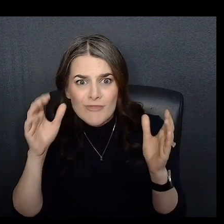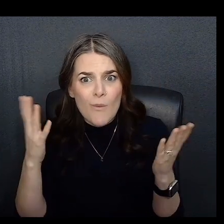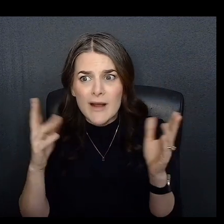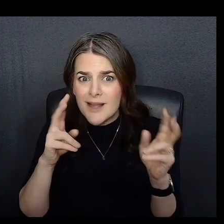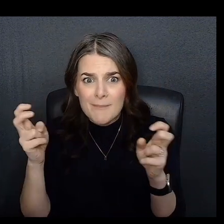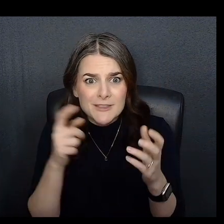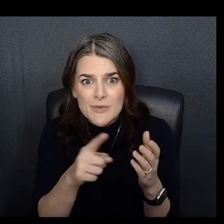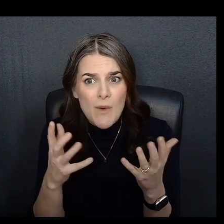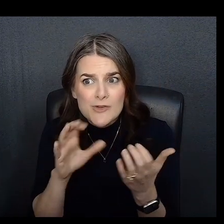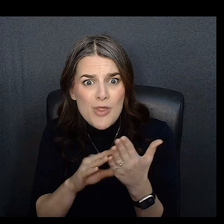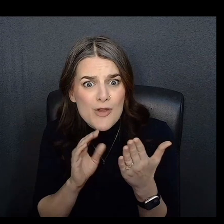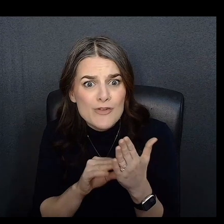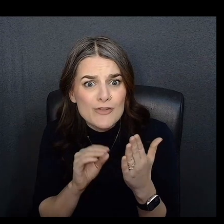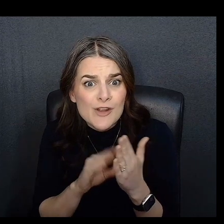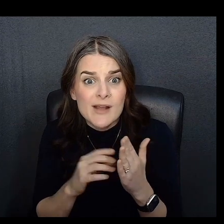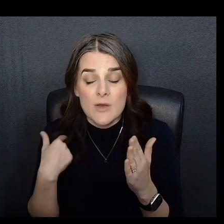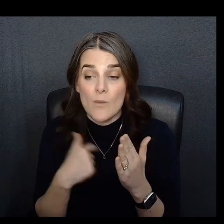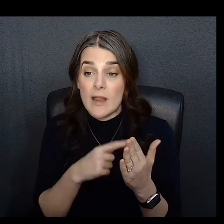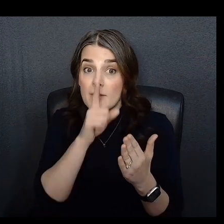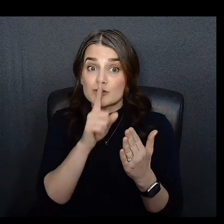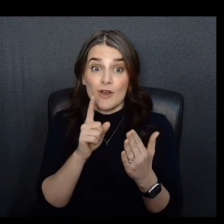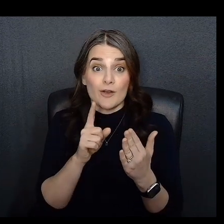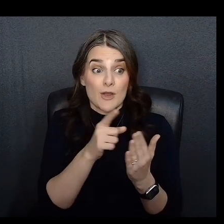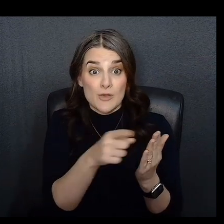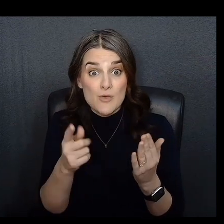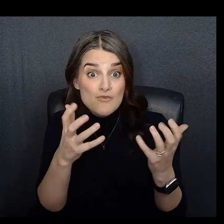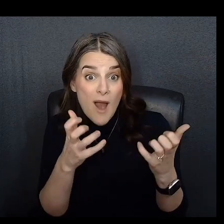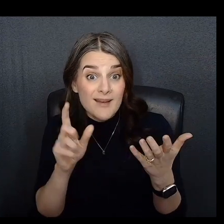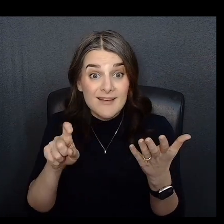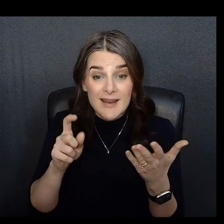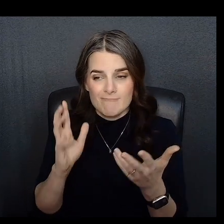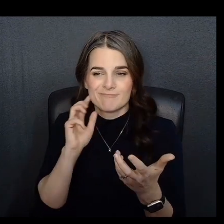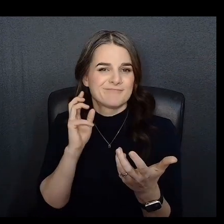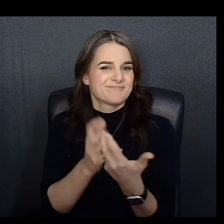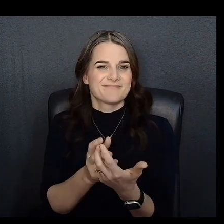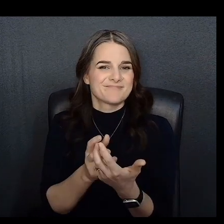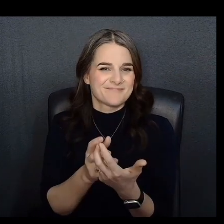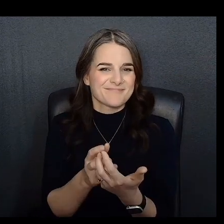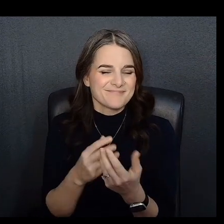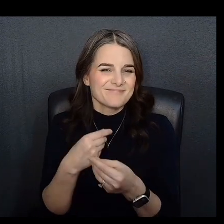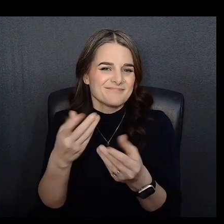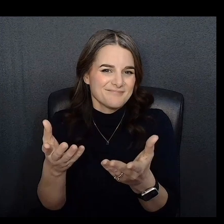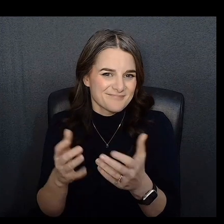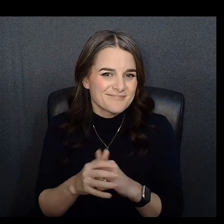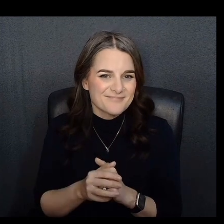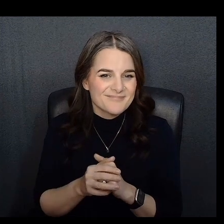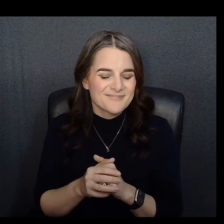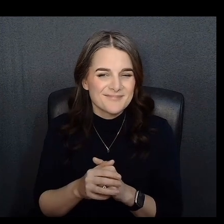that we are giving the people what they want and need. So please let us know as well.